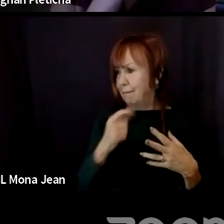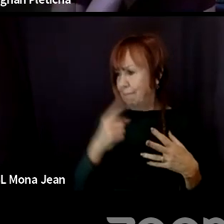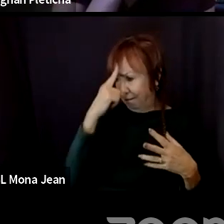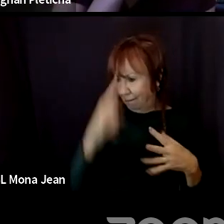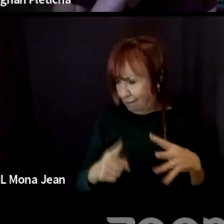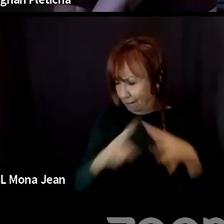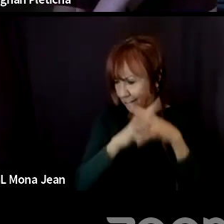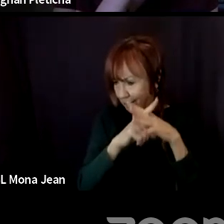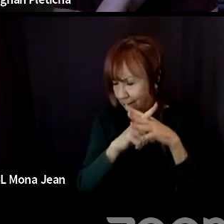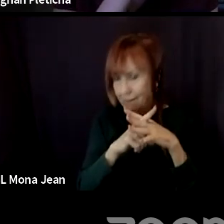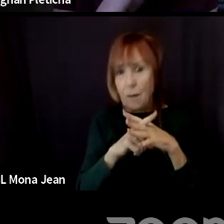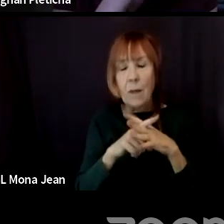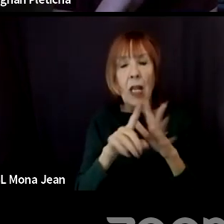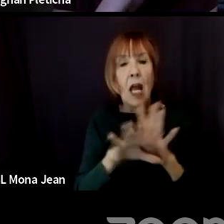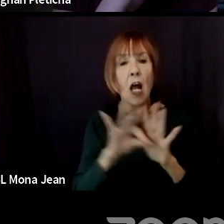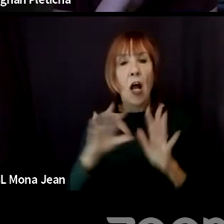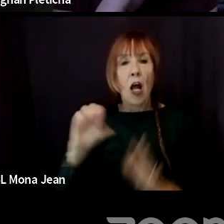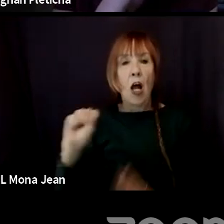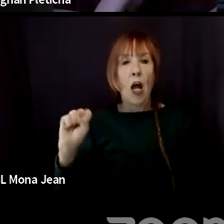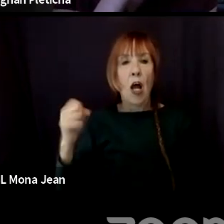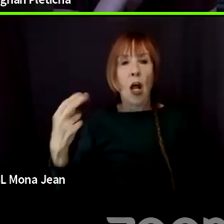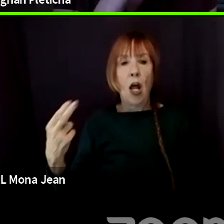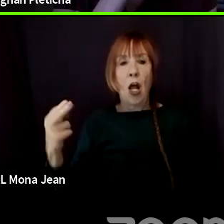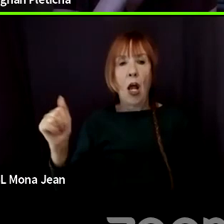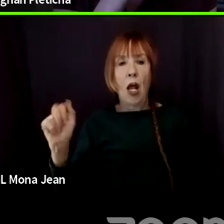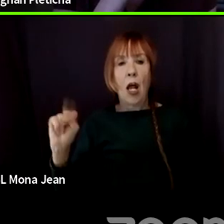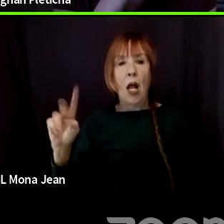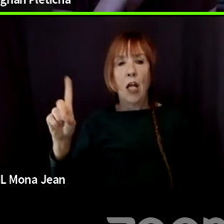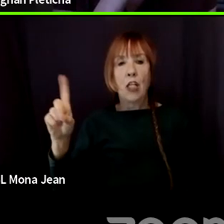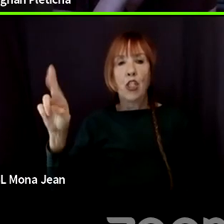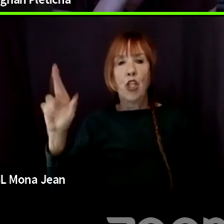I also found Shonda Rhimes, a year of yes really helpful